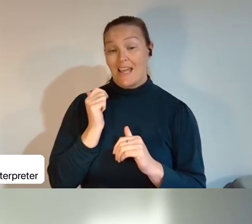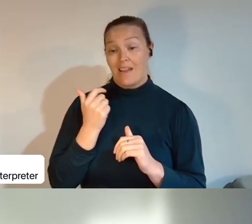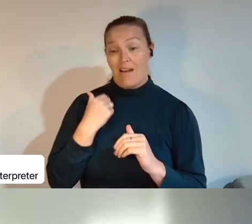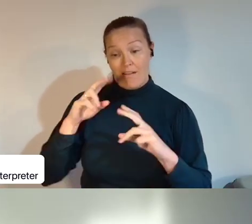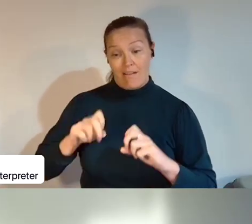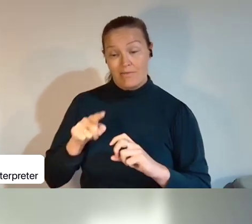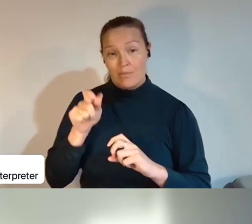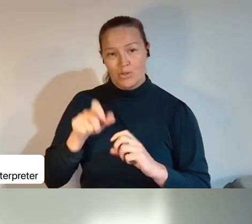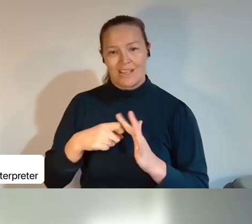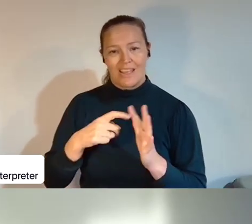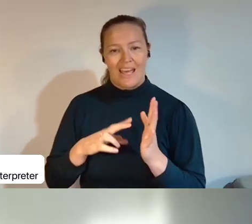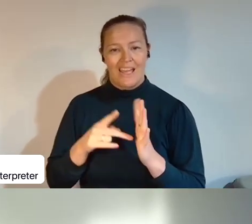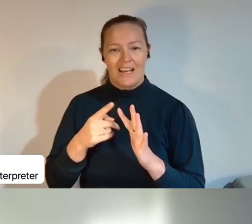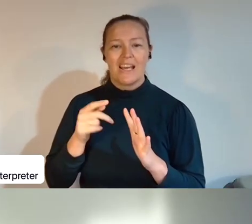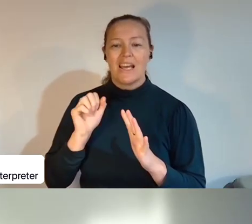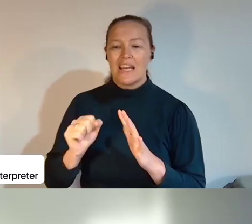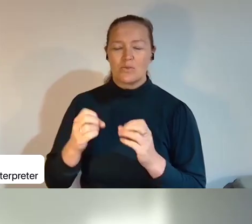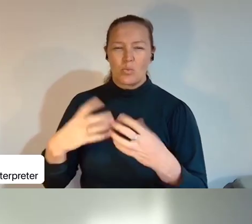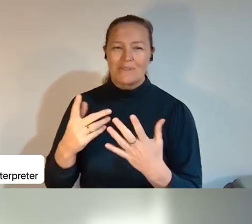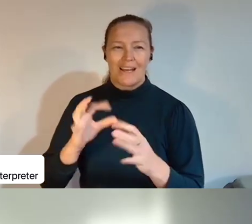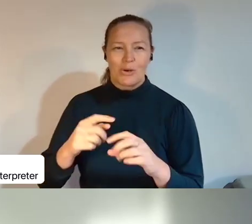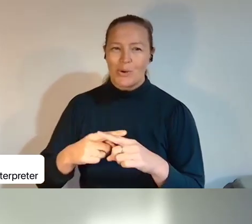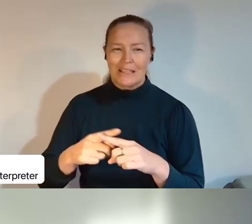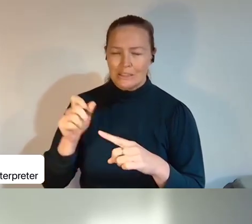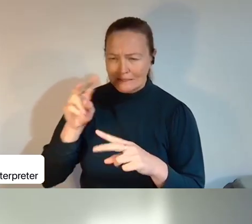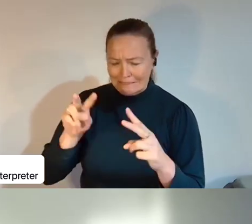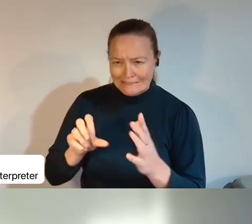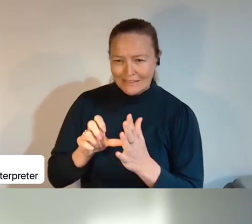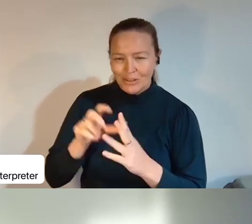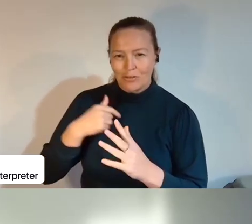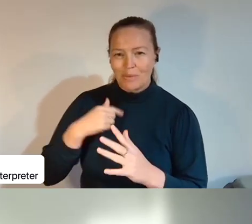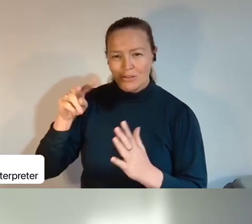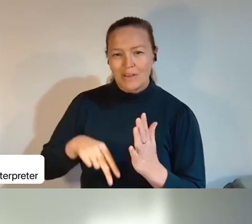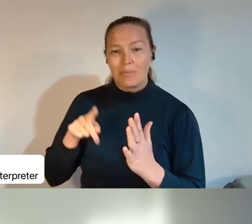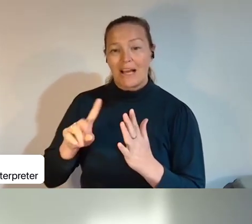His website wasn't in English so it was a bit of struggle. And his top two policies seem to be